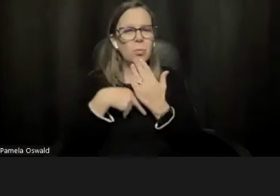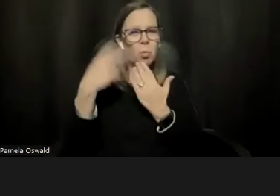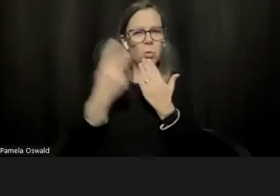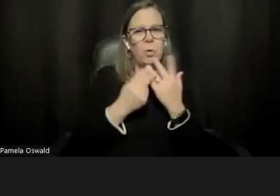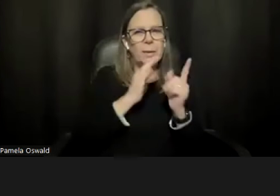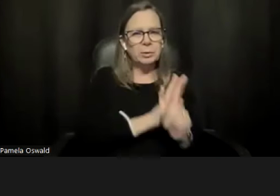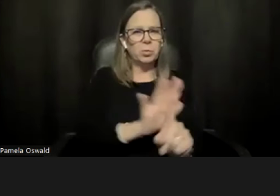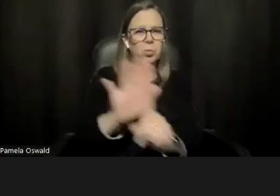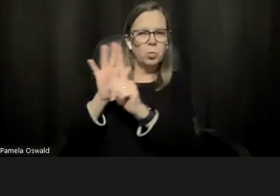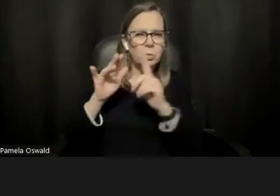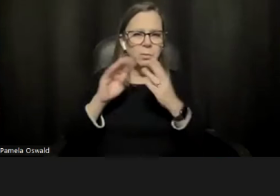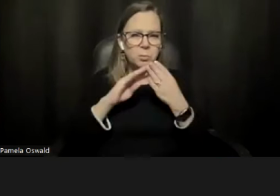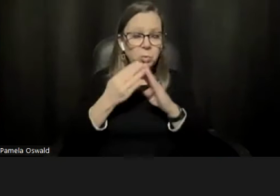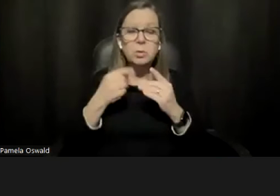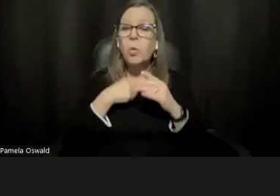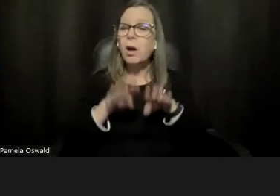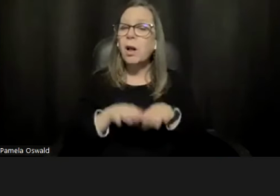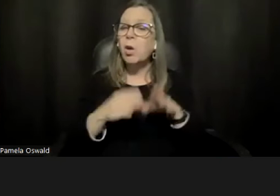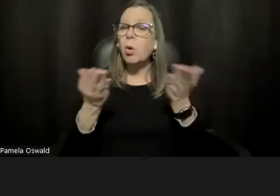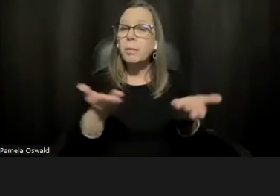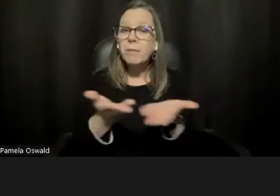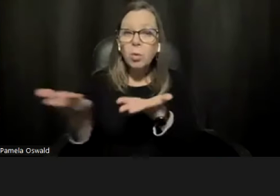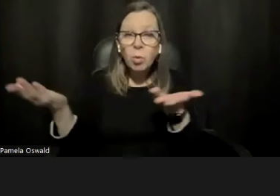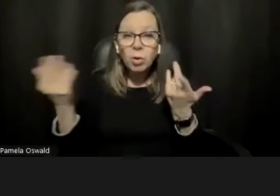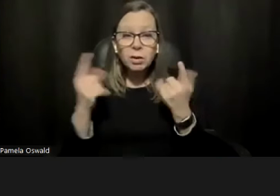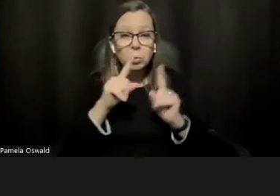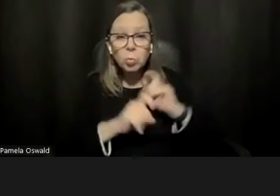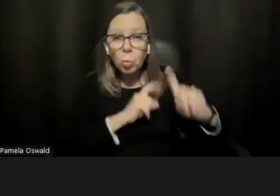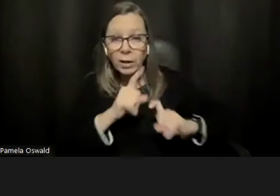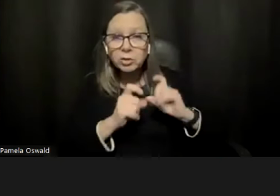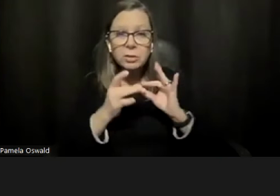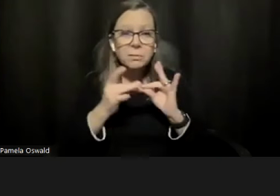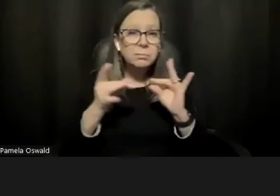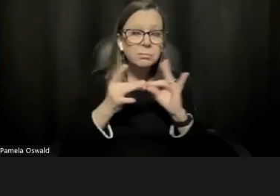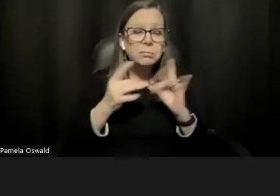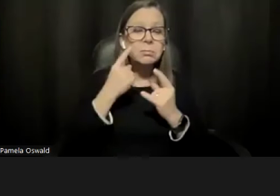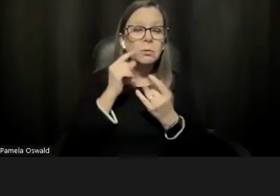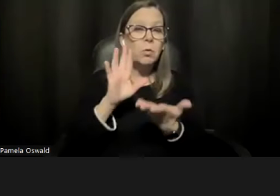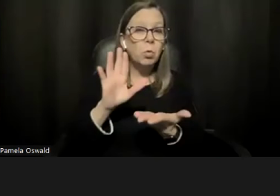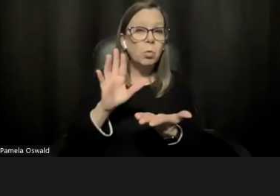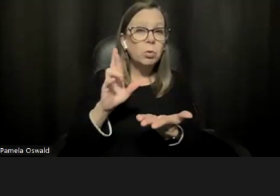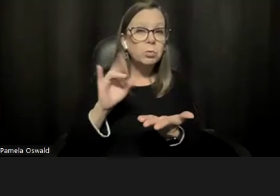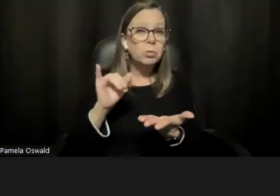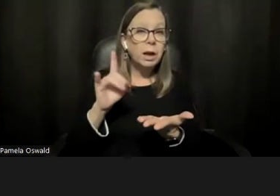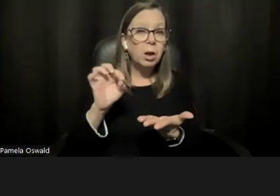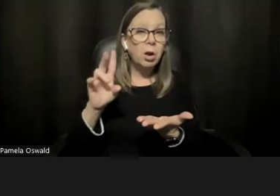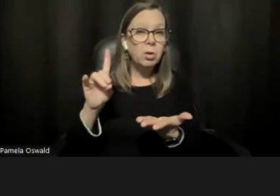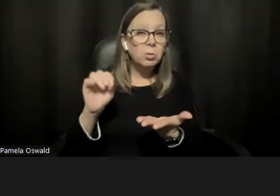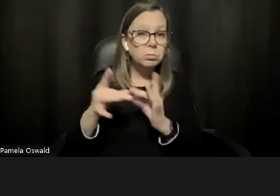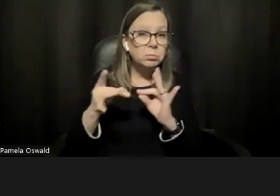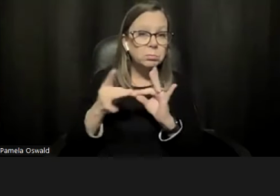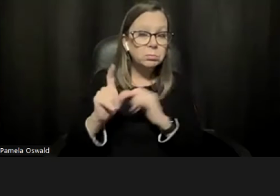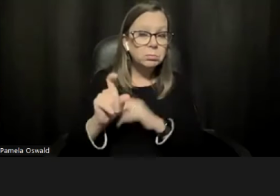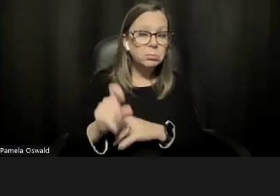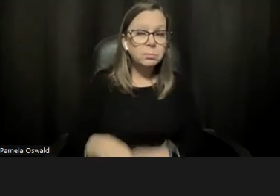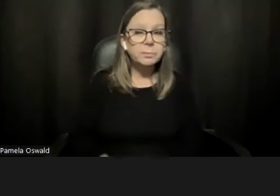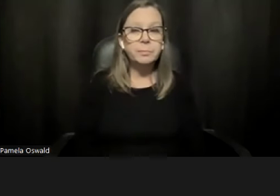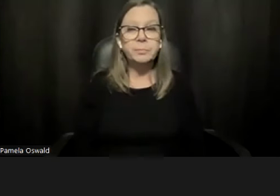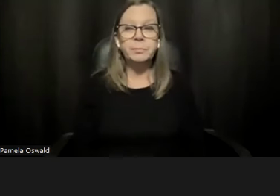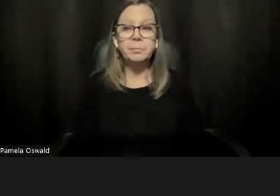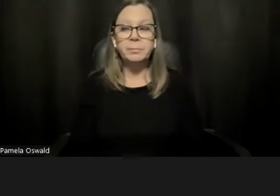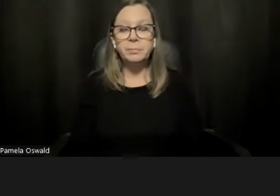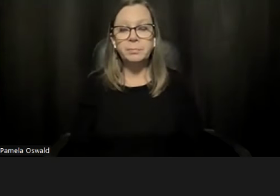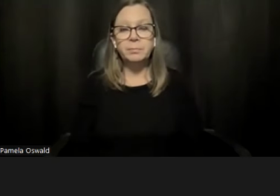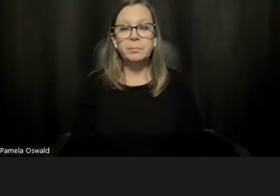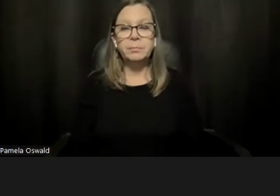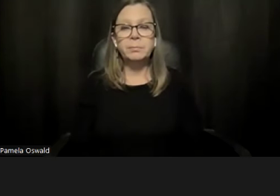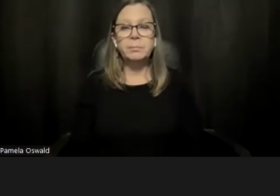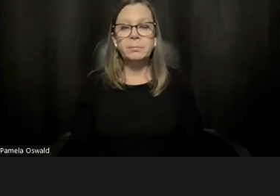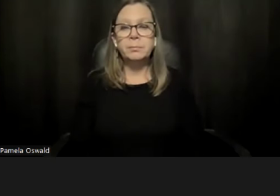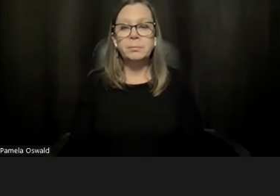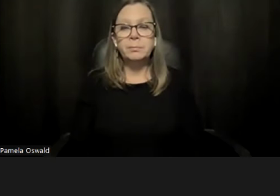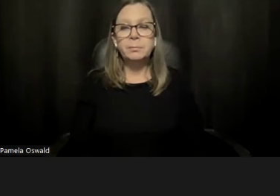I will open the floor for any questions if anyone has any for Ricardo, or comments.